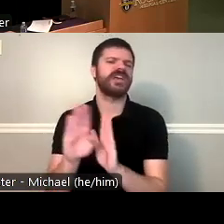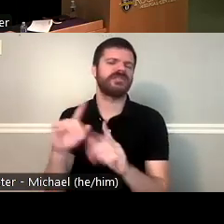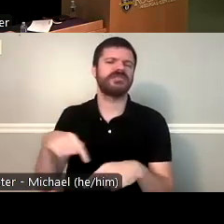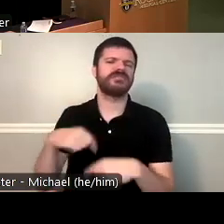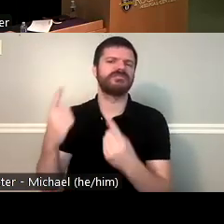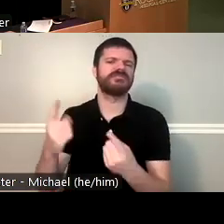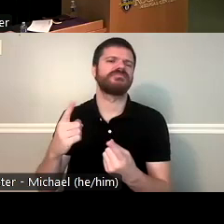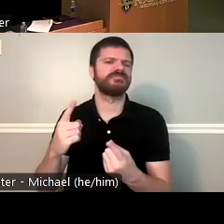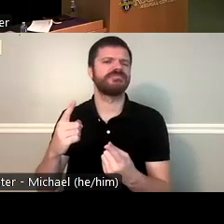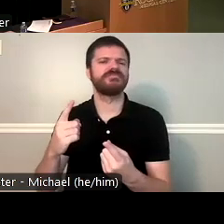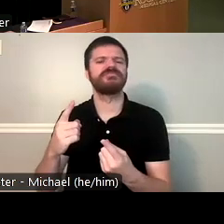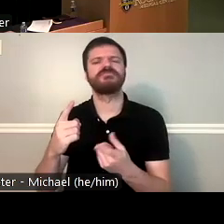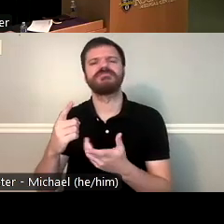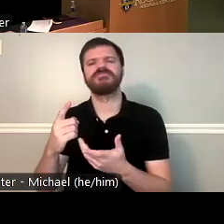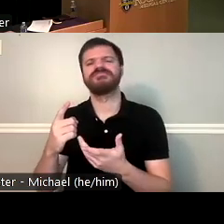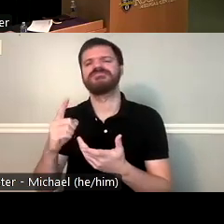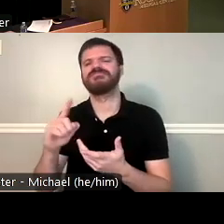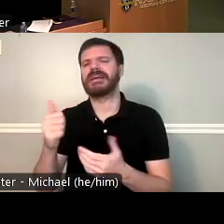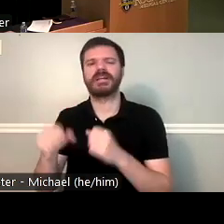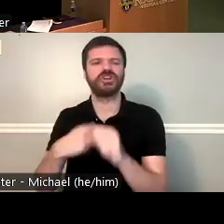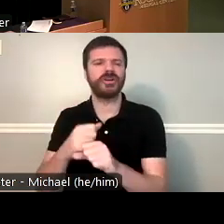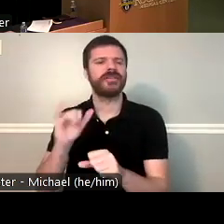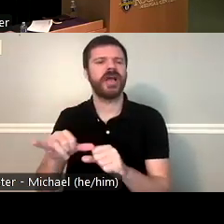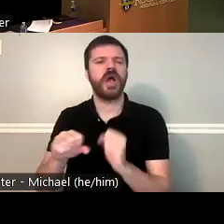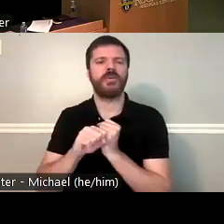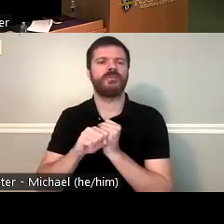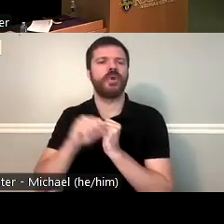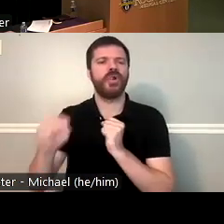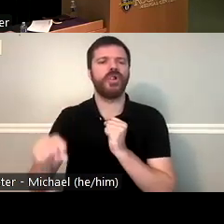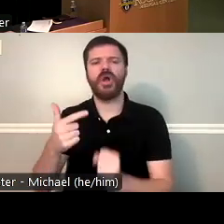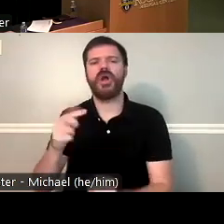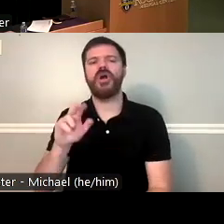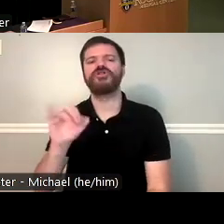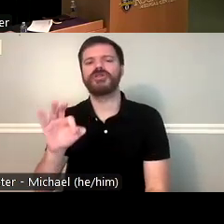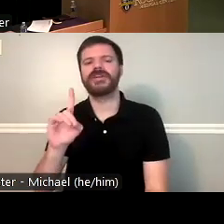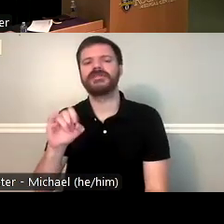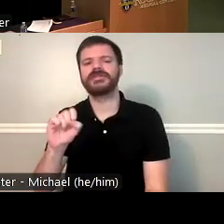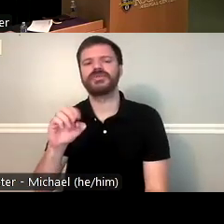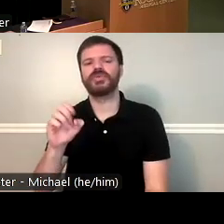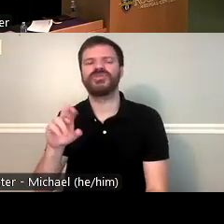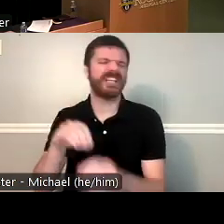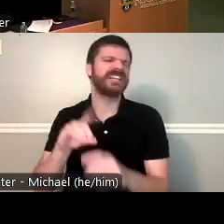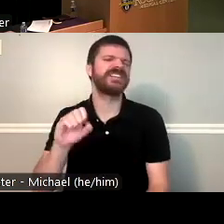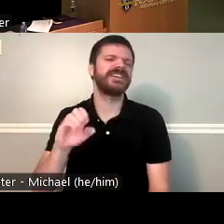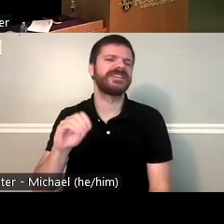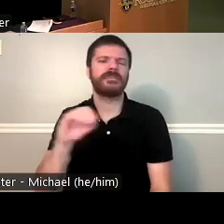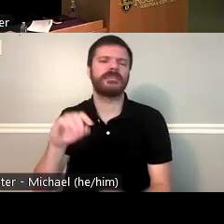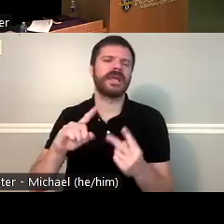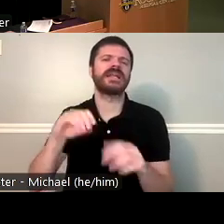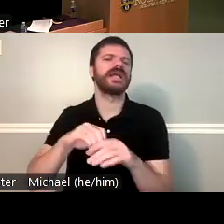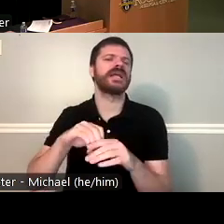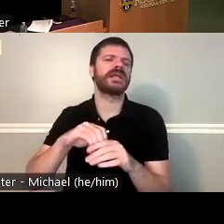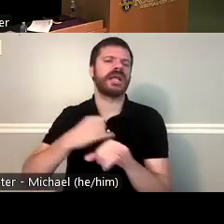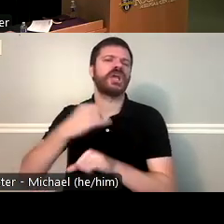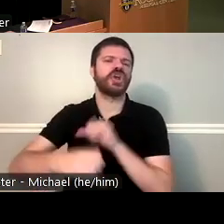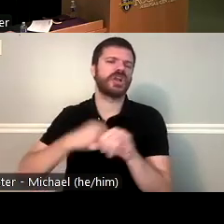in the nomenclature of prolonged grief disorder in the DSM and also International um uh uh system